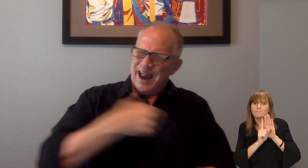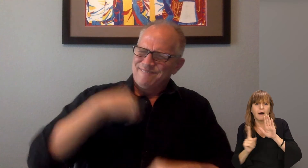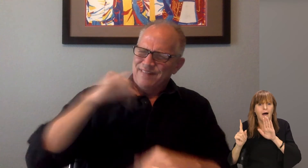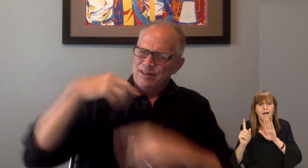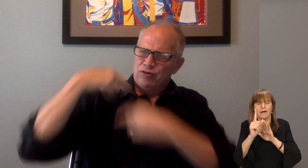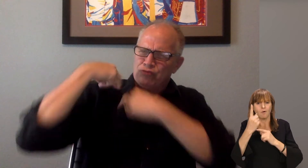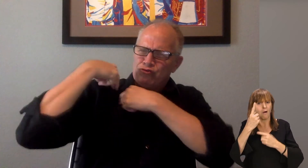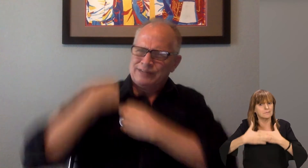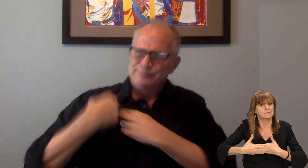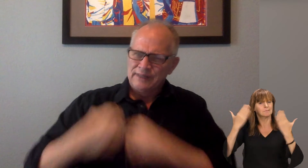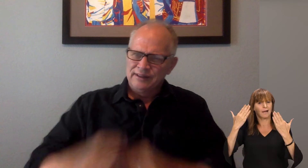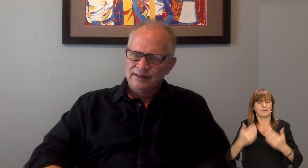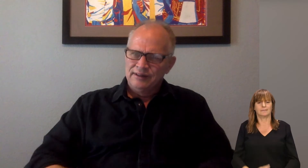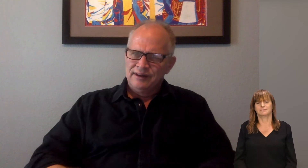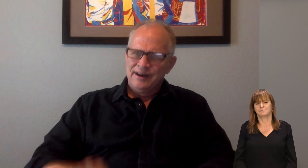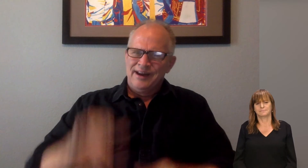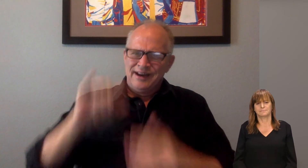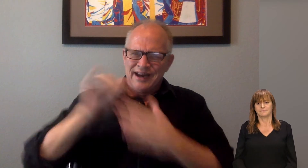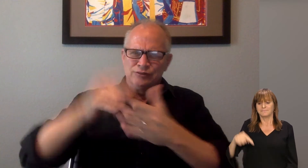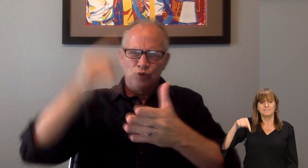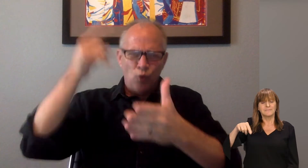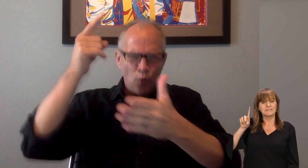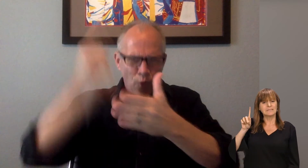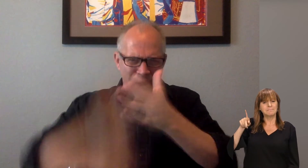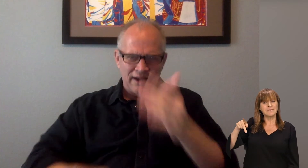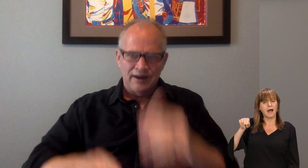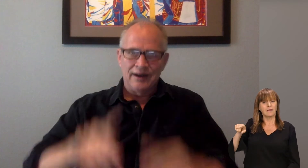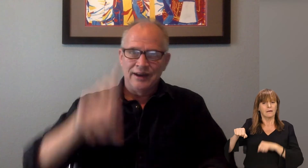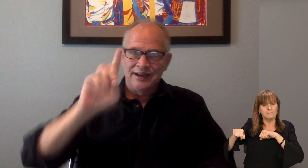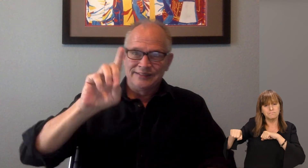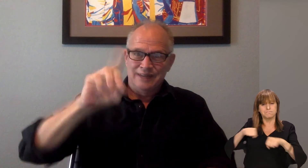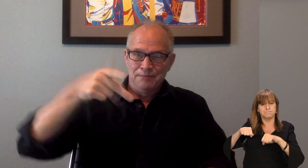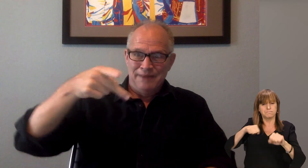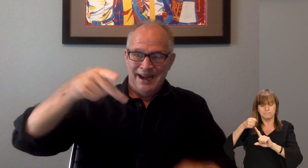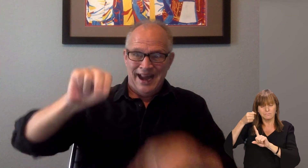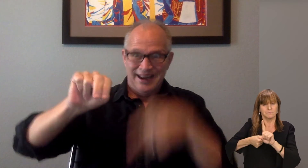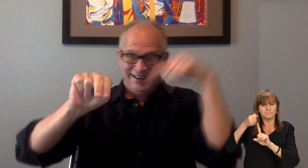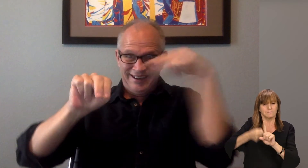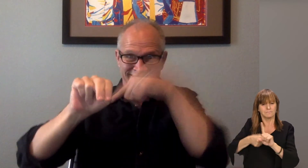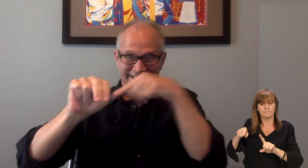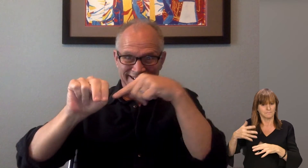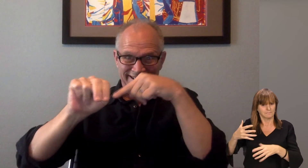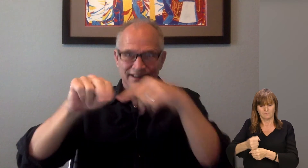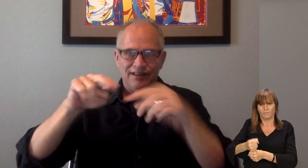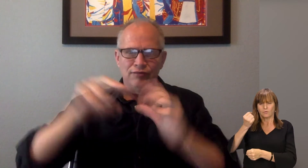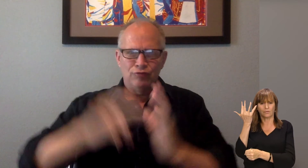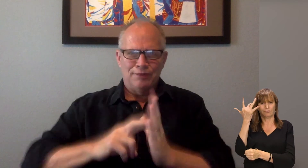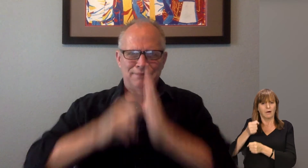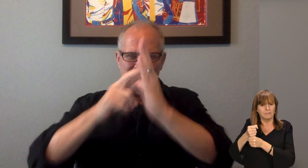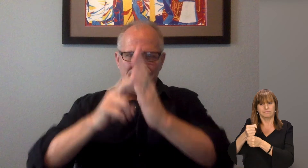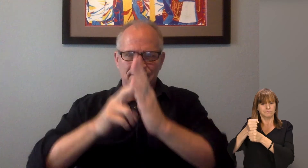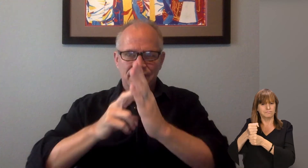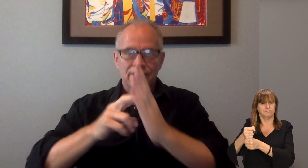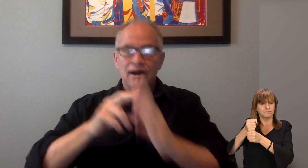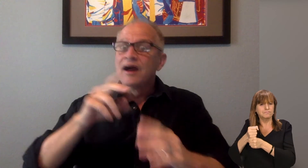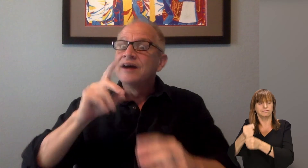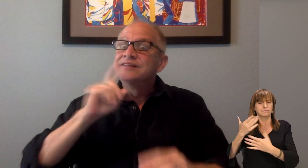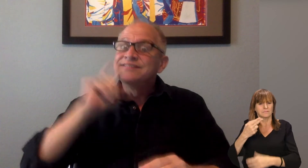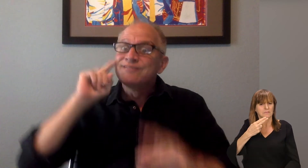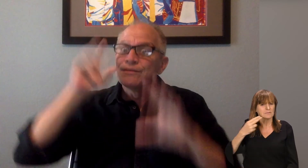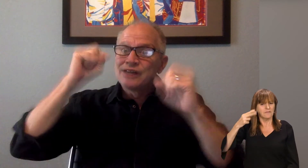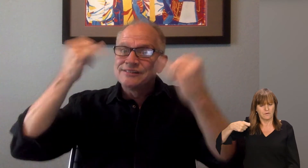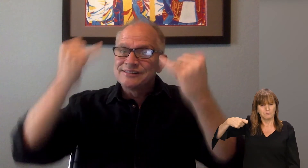It is our responsibility. DPN represents not